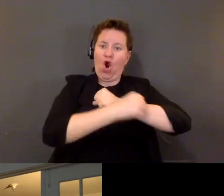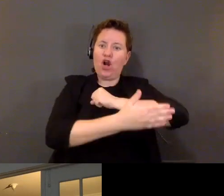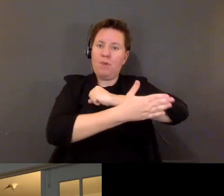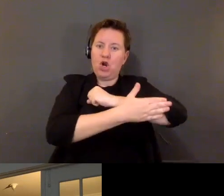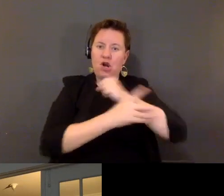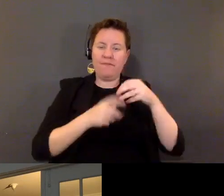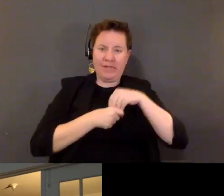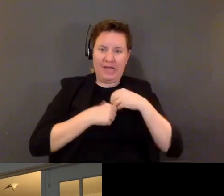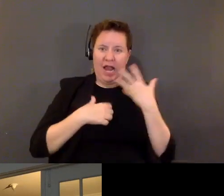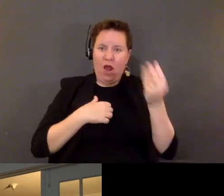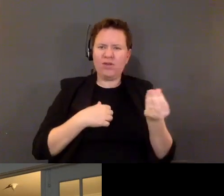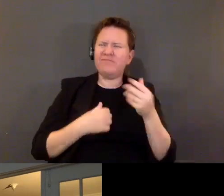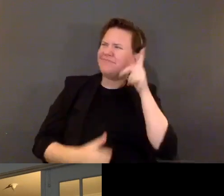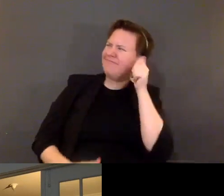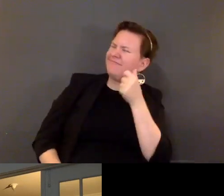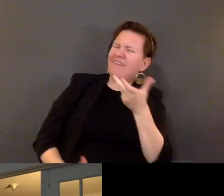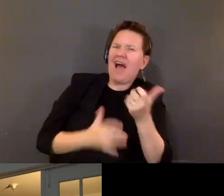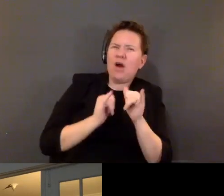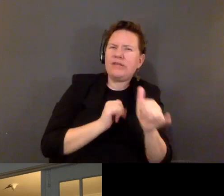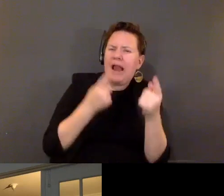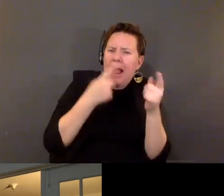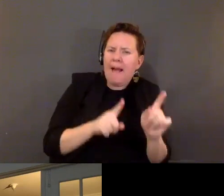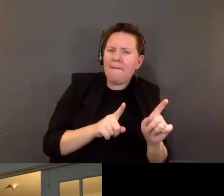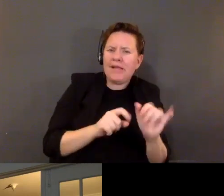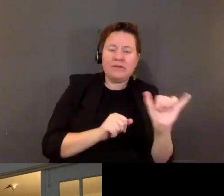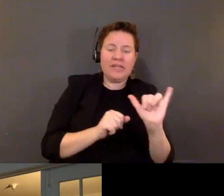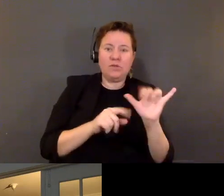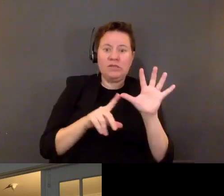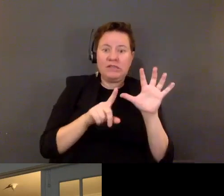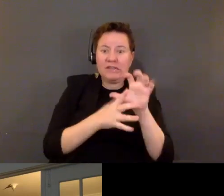does something like that even happen it's like he was attacked by malevolent spiders